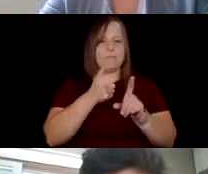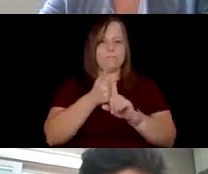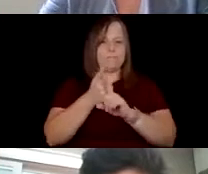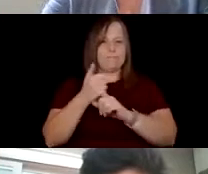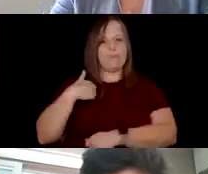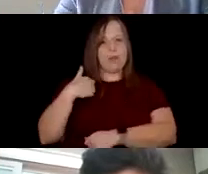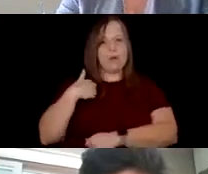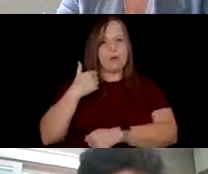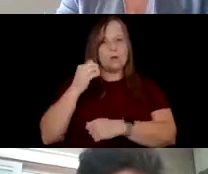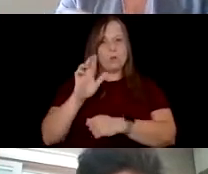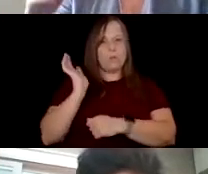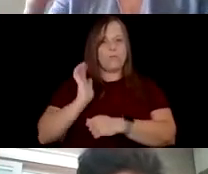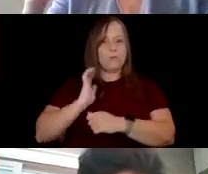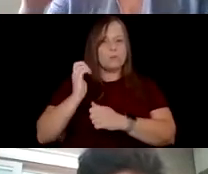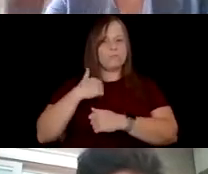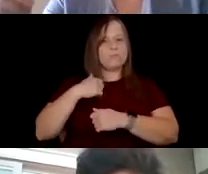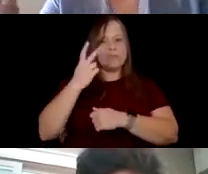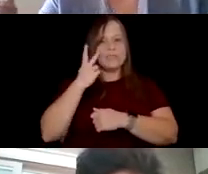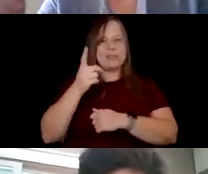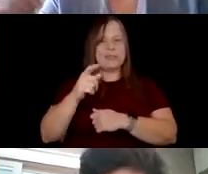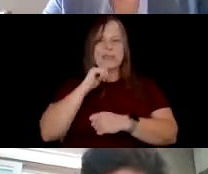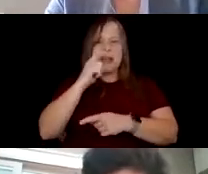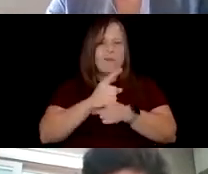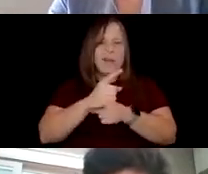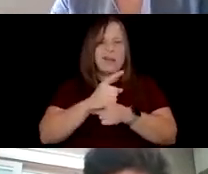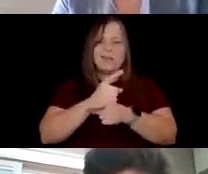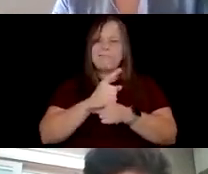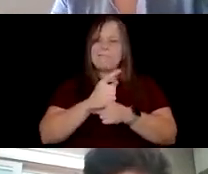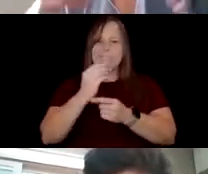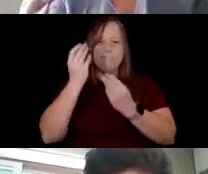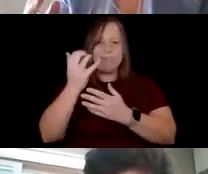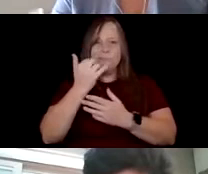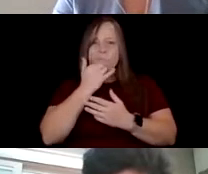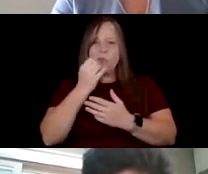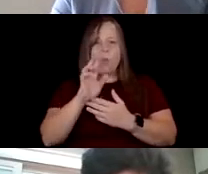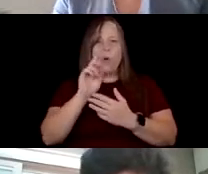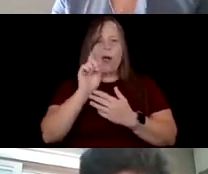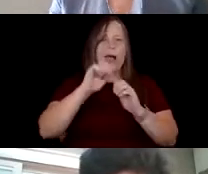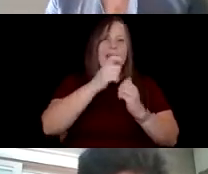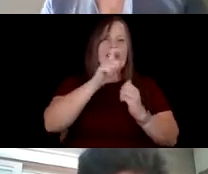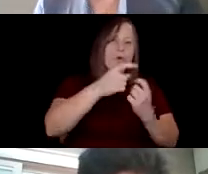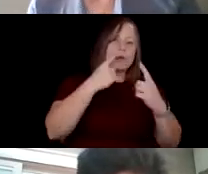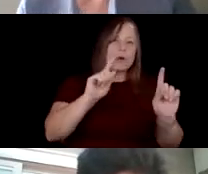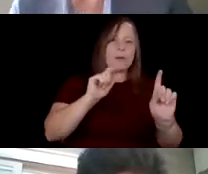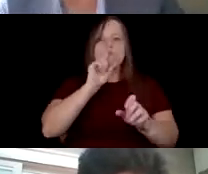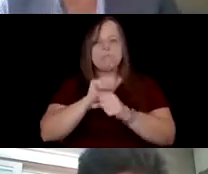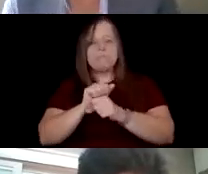or a former service member and you're seeing this and thinking, this isn't right, you have this information wrong, or this is how it's supposed to work, but it's really not how it works in real life,